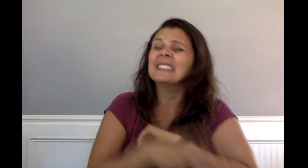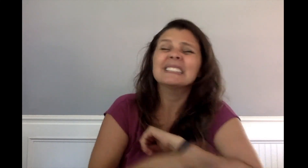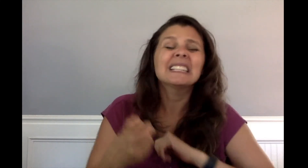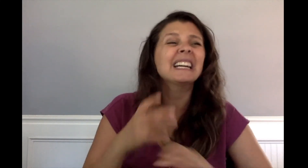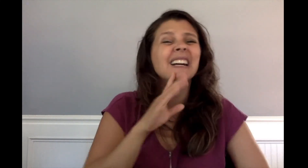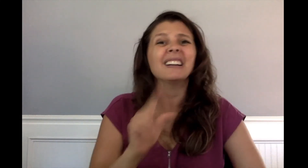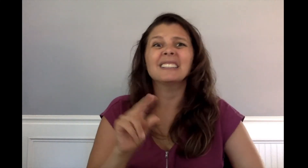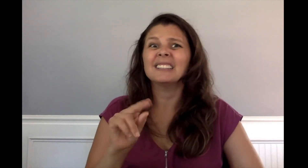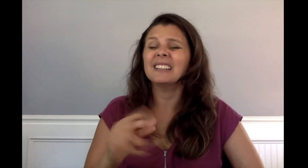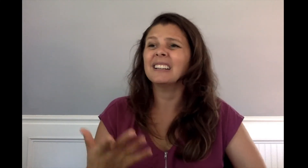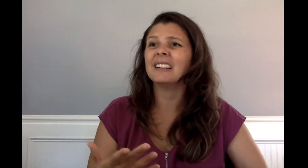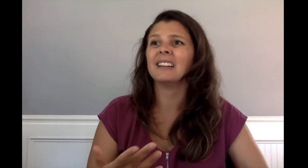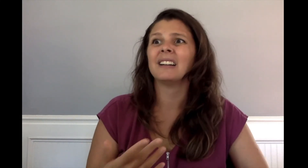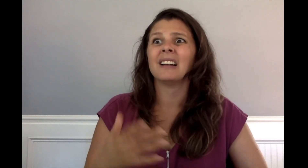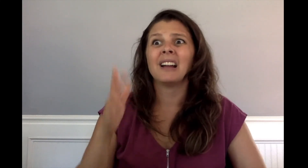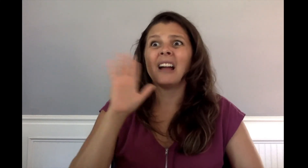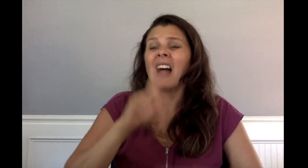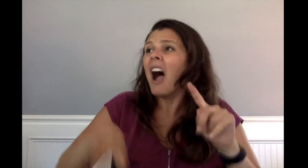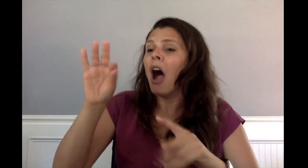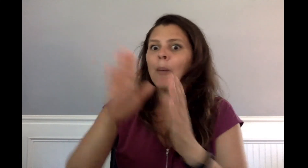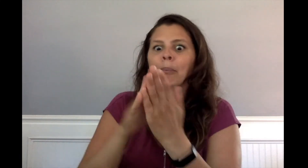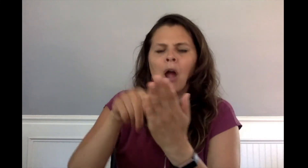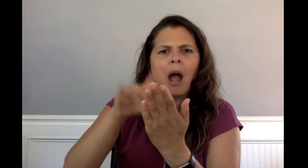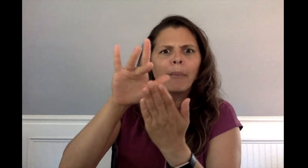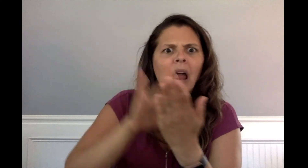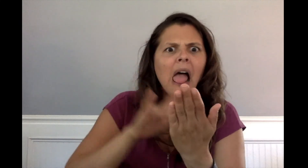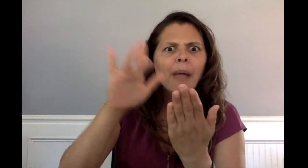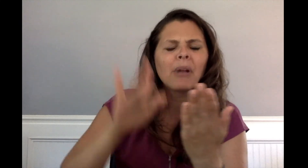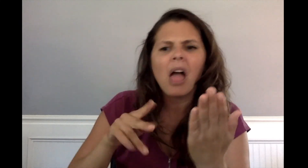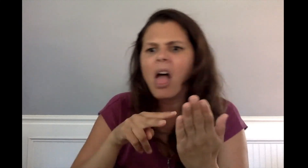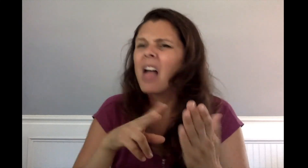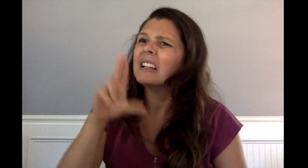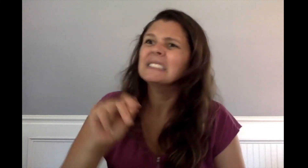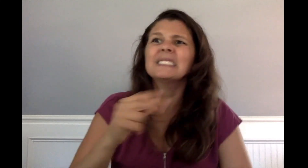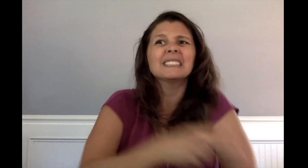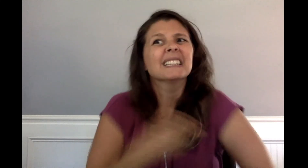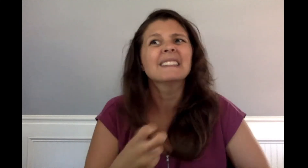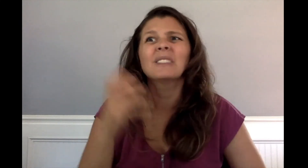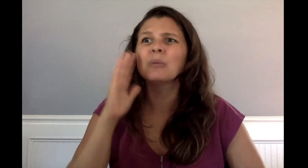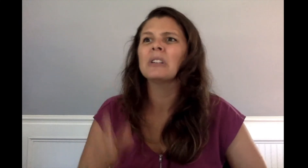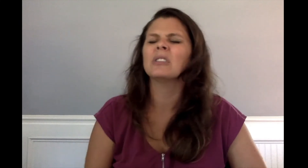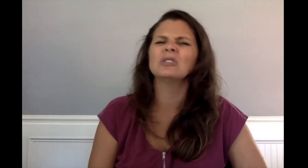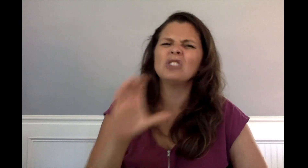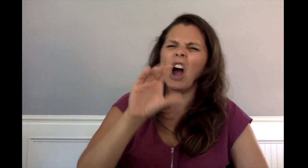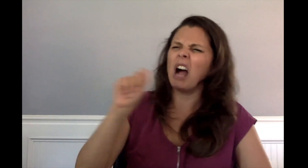"She must not know it's blank inside. Thief!"